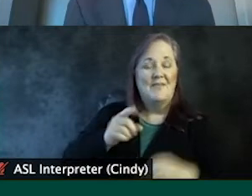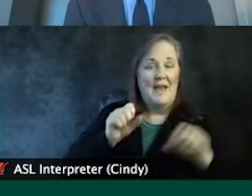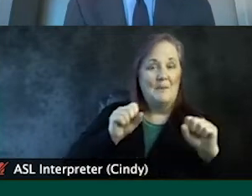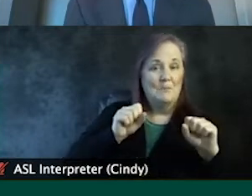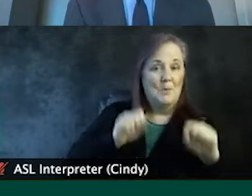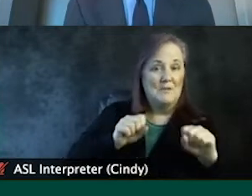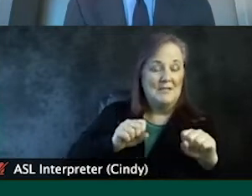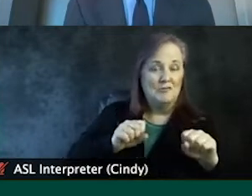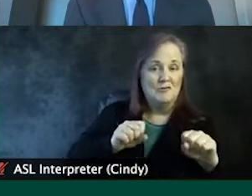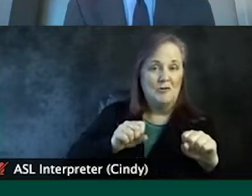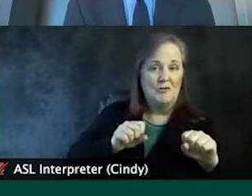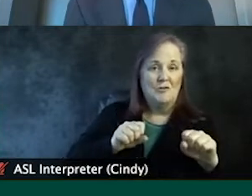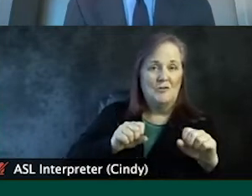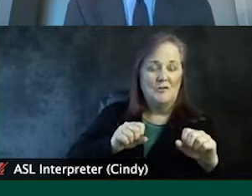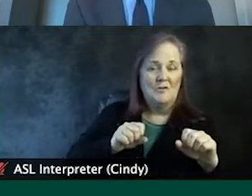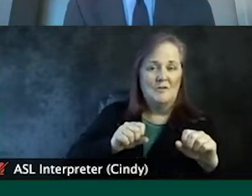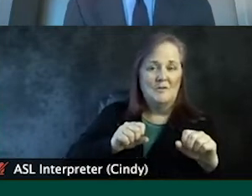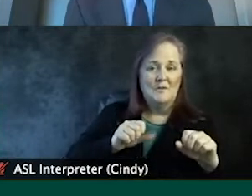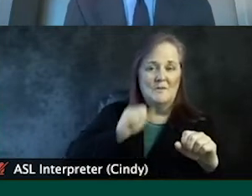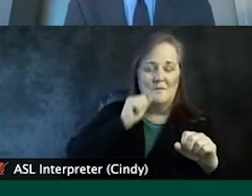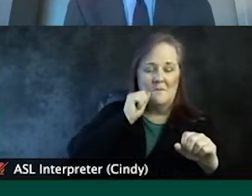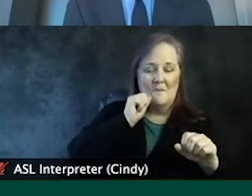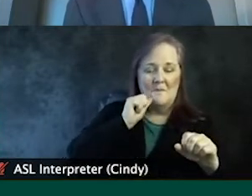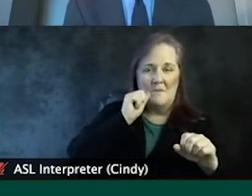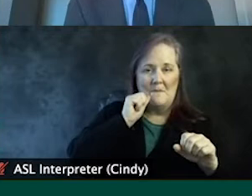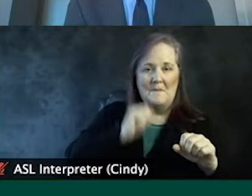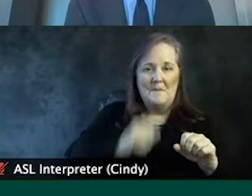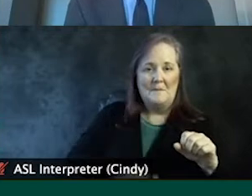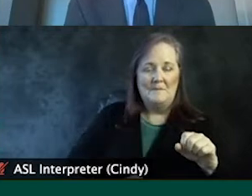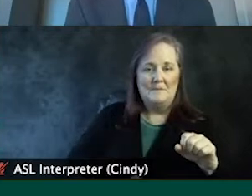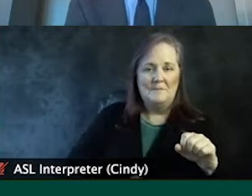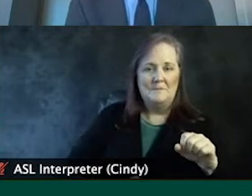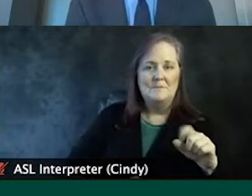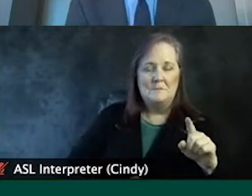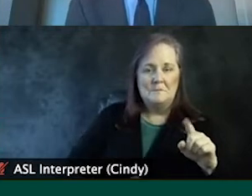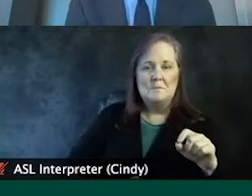to be what's called a homeowner's exemption being claimed on the property, which is only supposed to be claimed